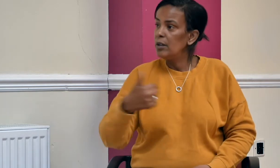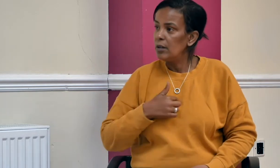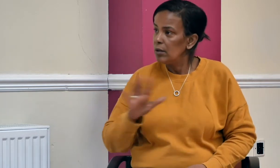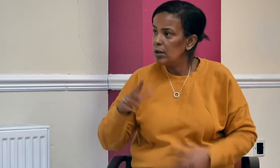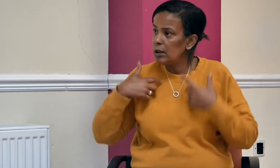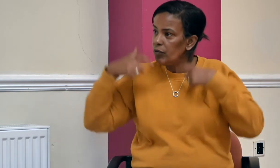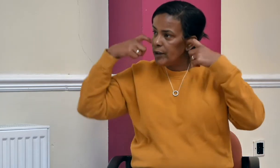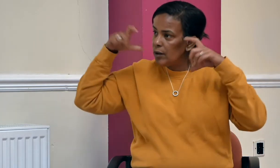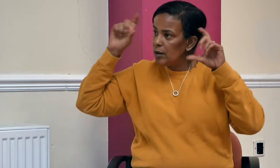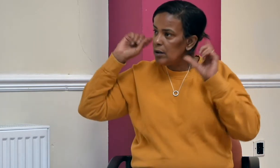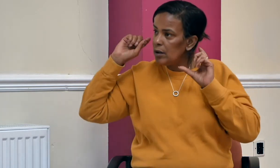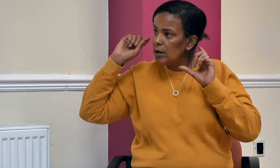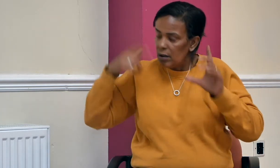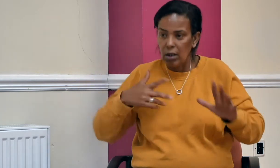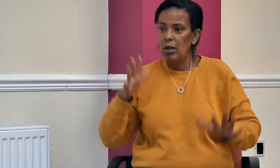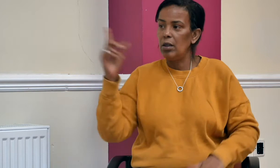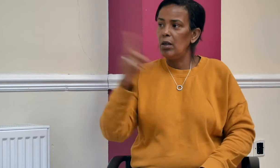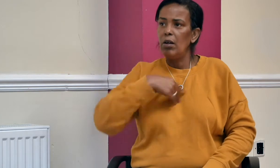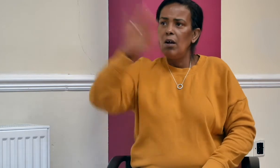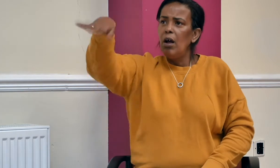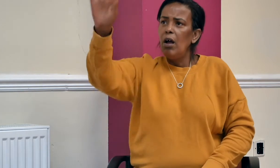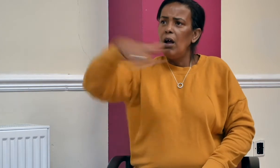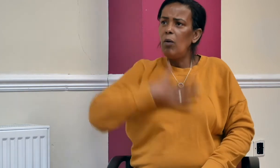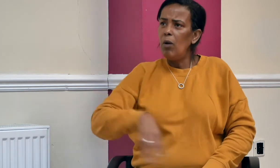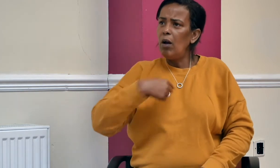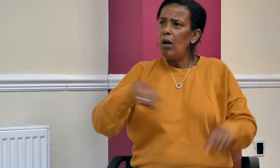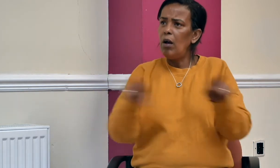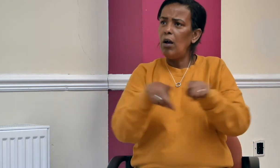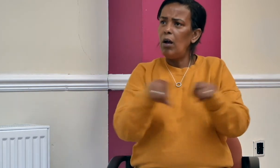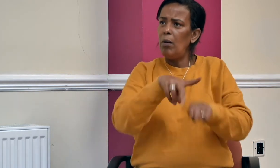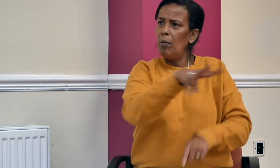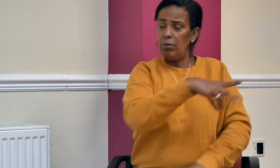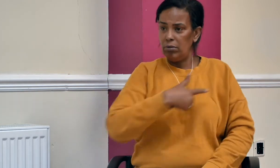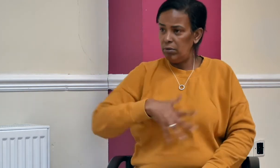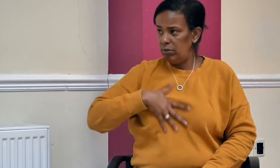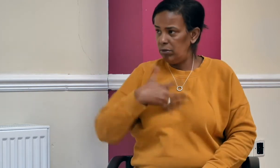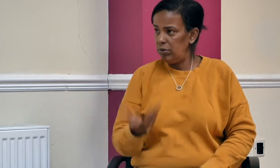then it was my turn, but I got behind-the-ear hearing aids. I was distraught, I wanted the same as my brother and sister.